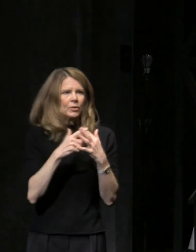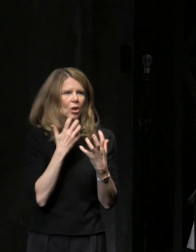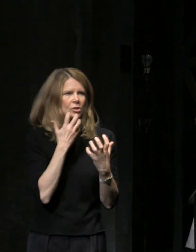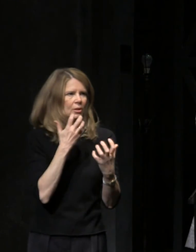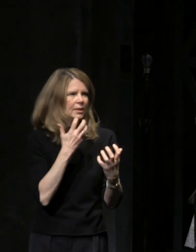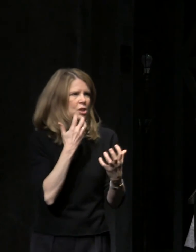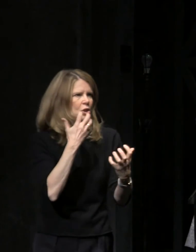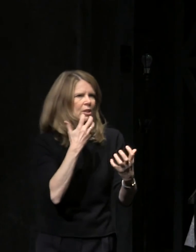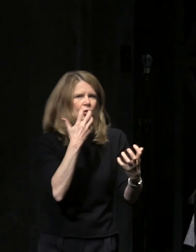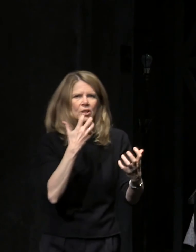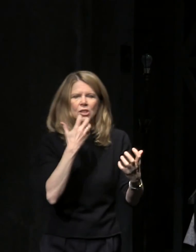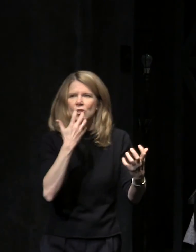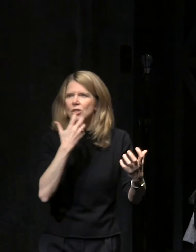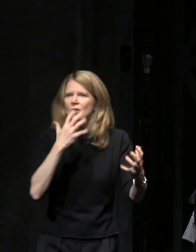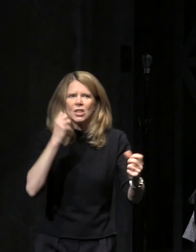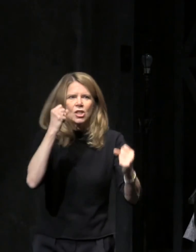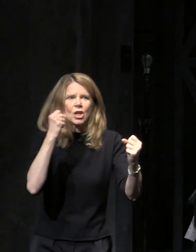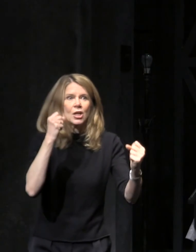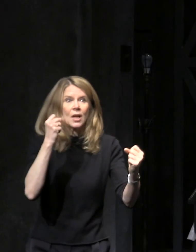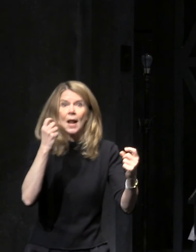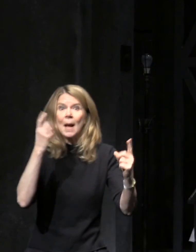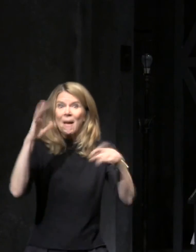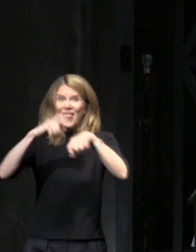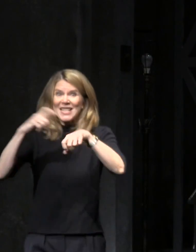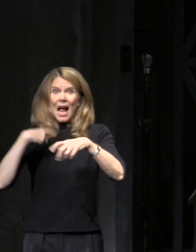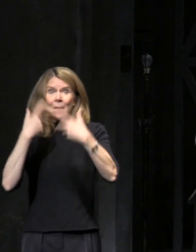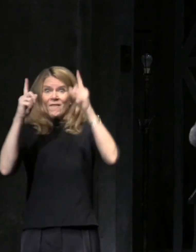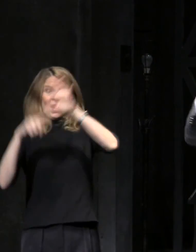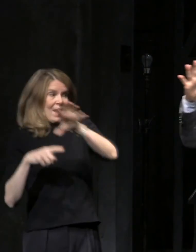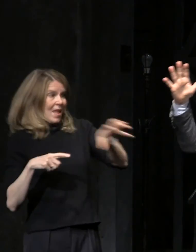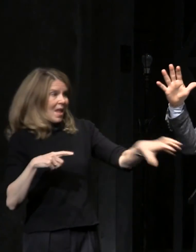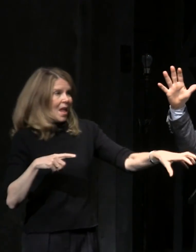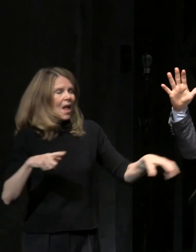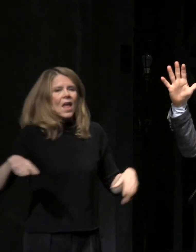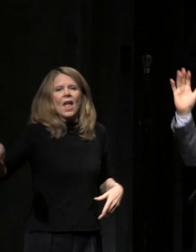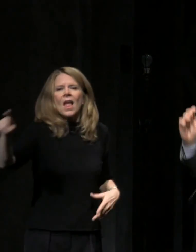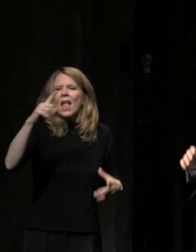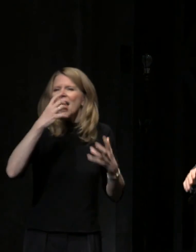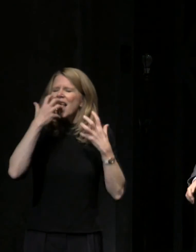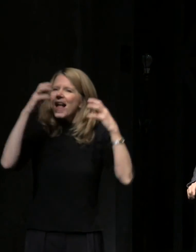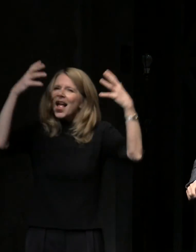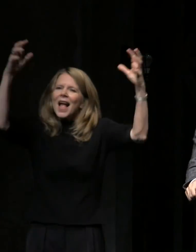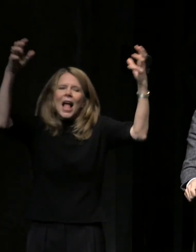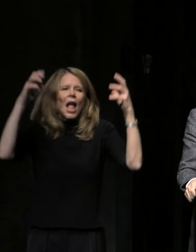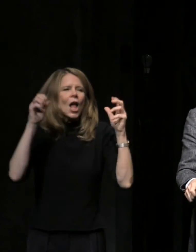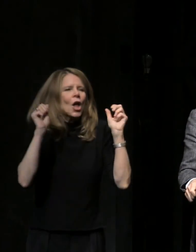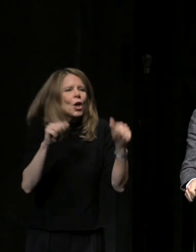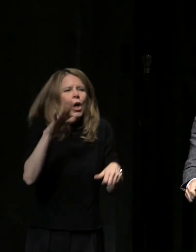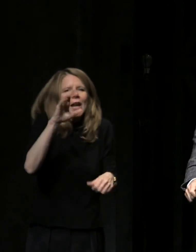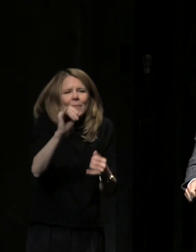And by the time he puts the bag down on the other side, it could have been the Final Four.